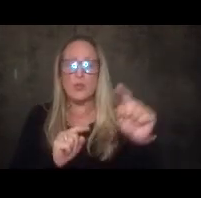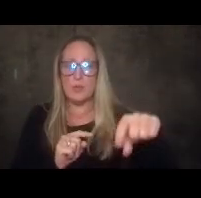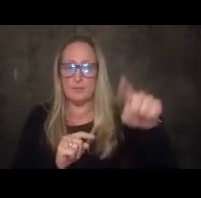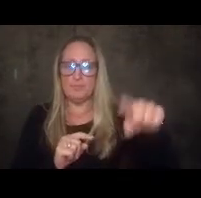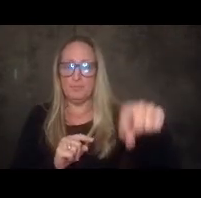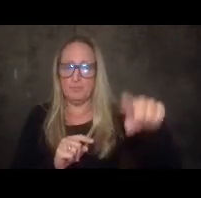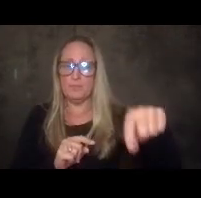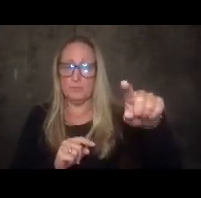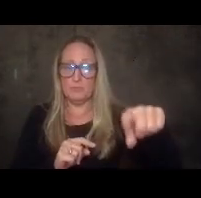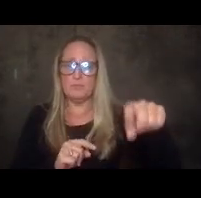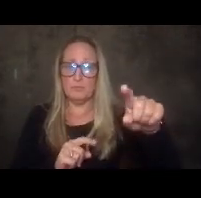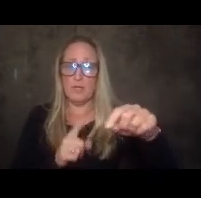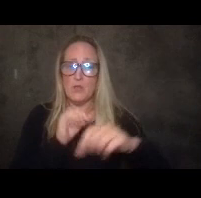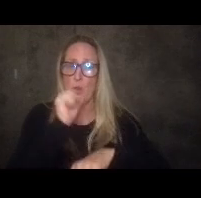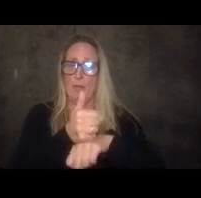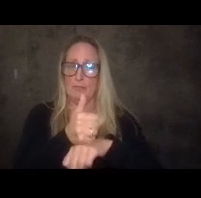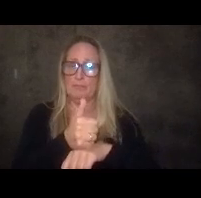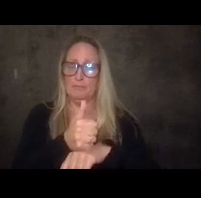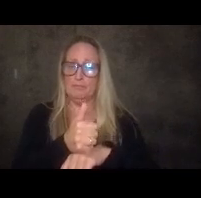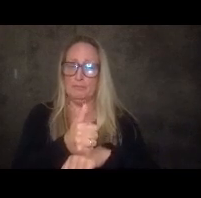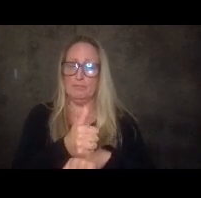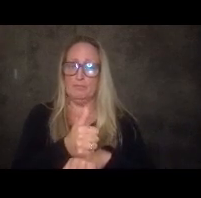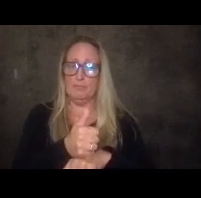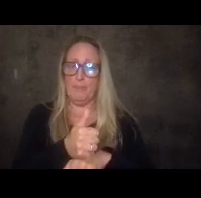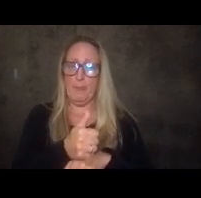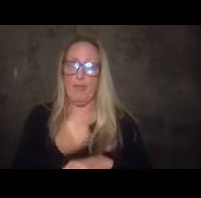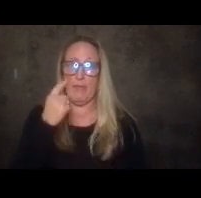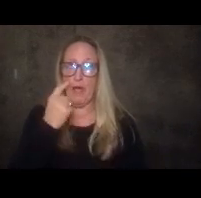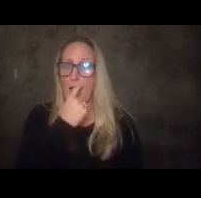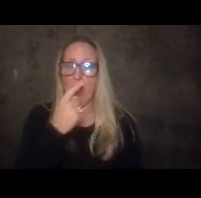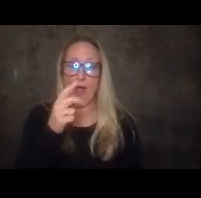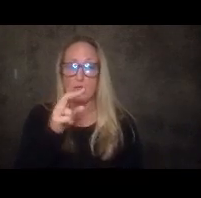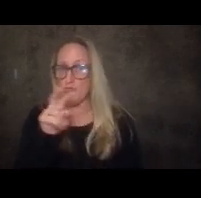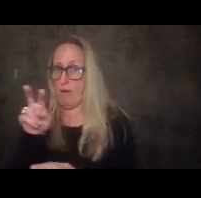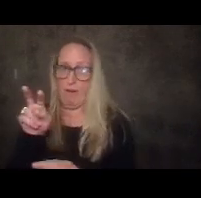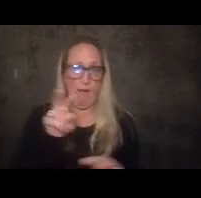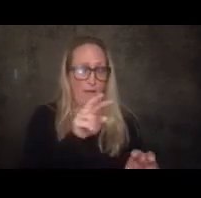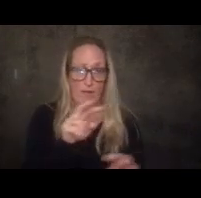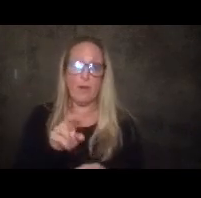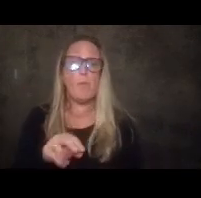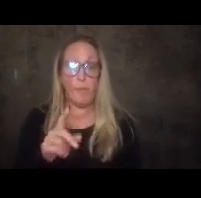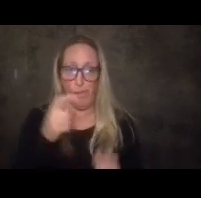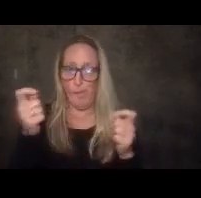Settings to help set up these speech. Sorry the eye tracking. To control your device with